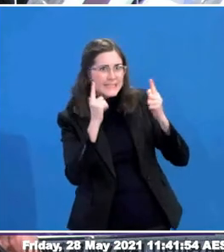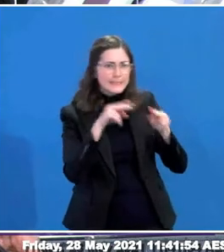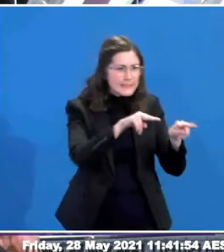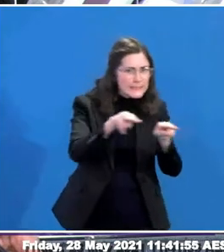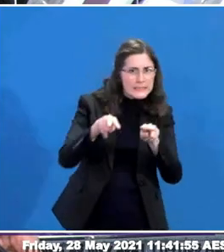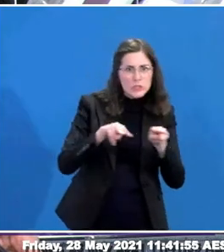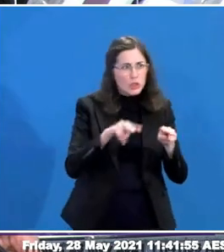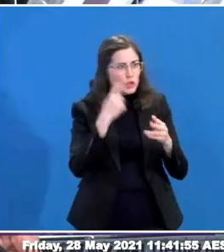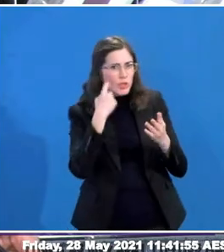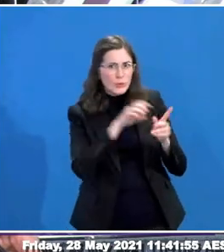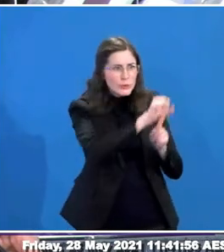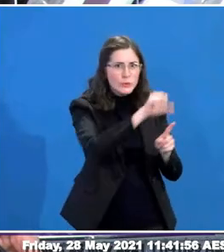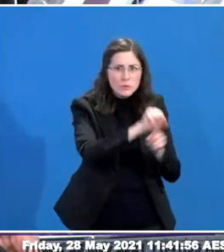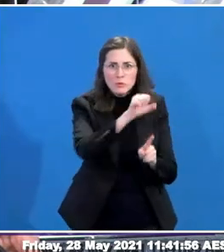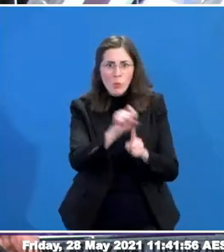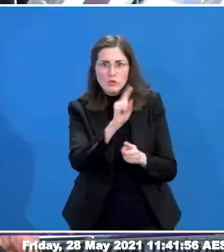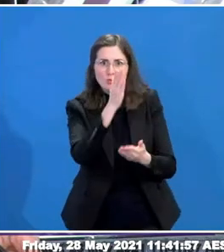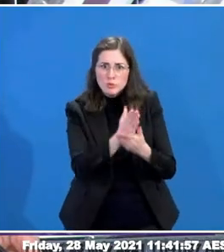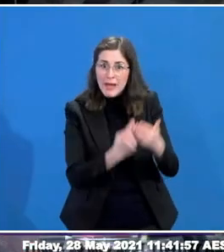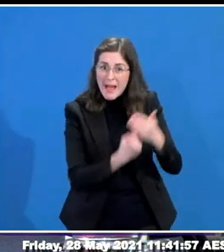detect those red flags and act on those red flags?